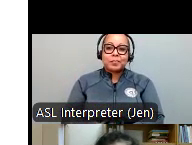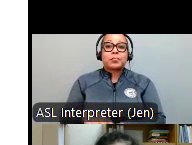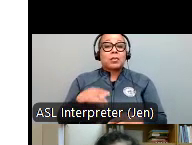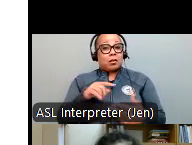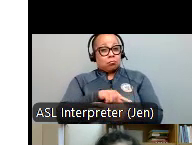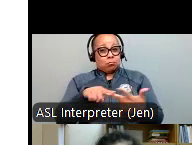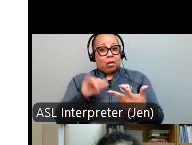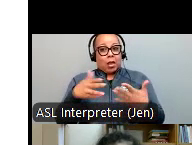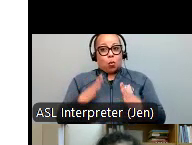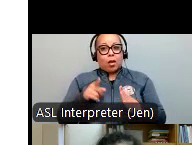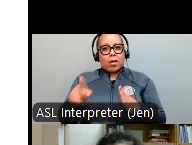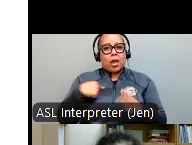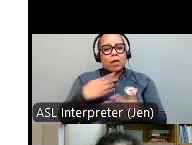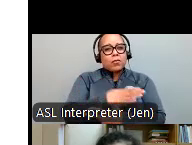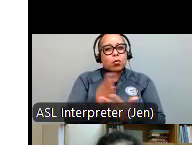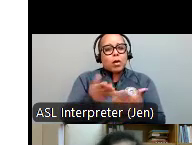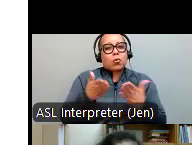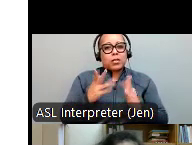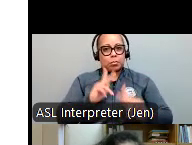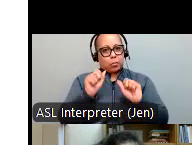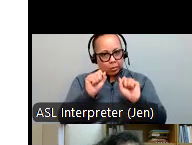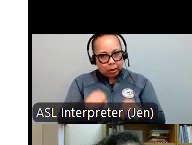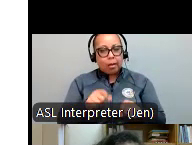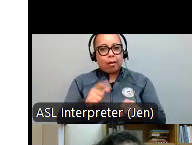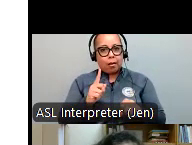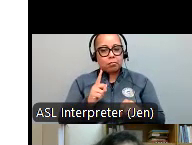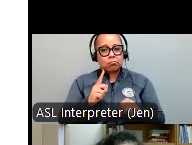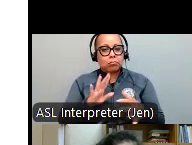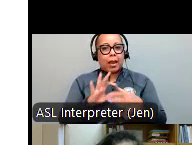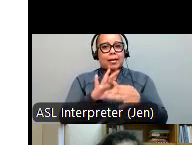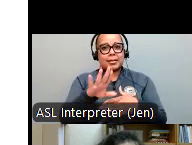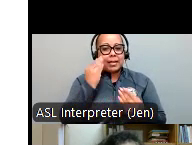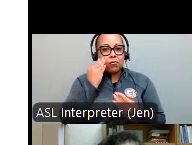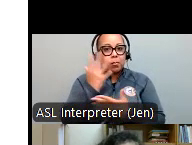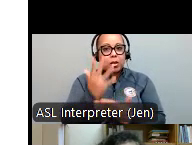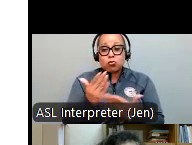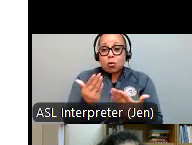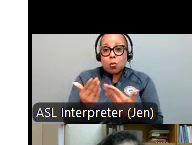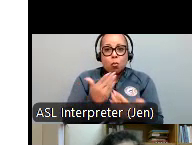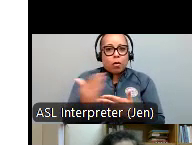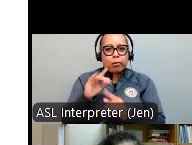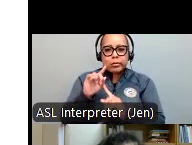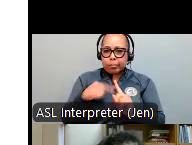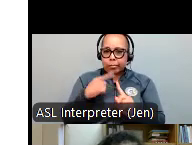there are a variety of ways that people can access the information, whether it's about amenities